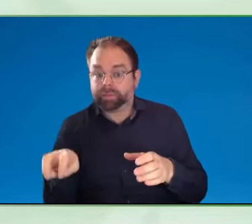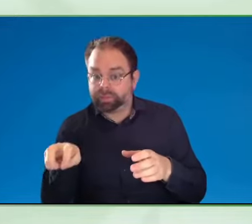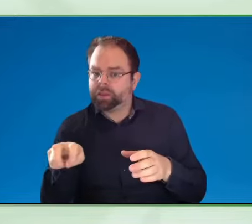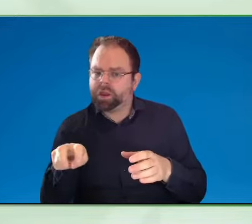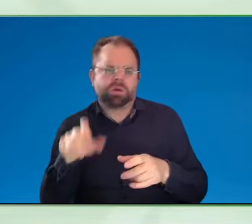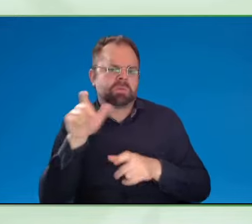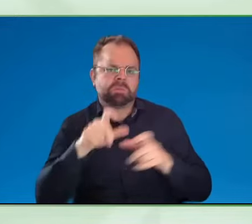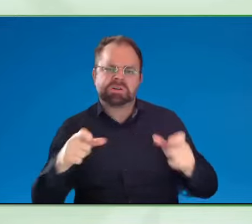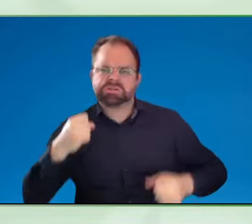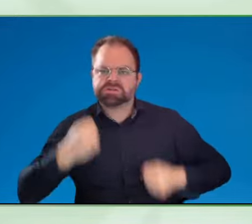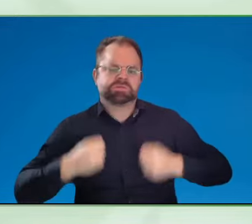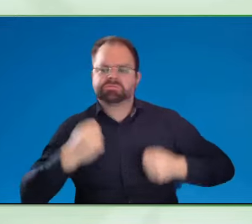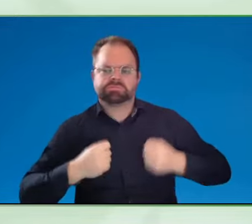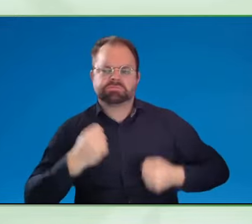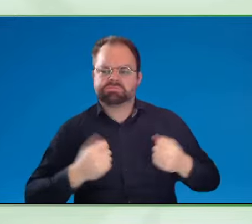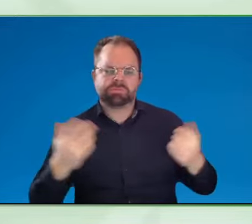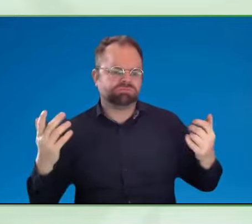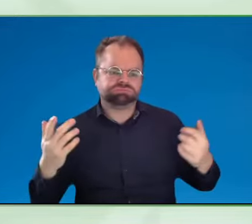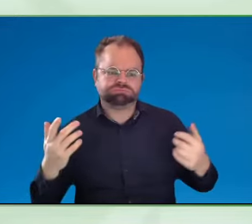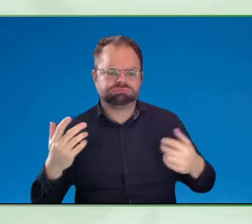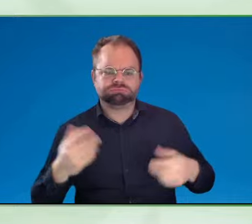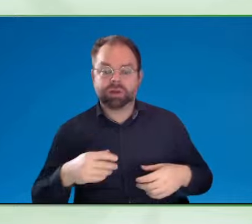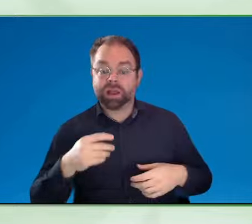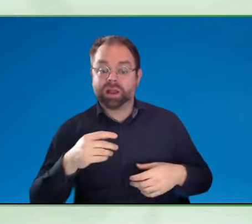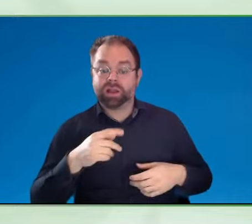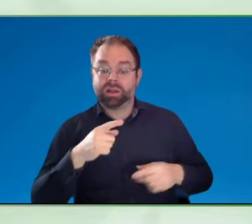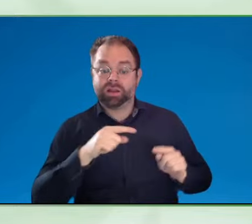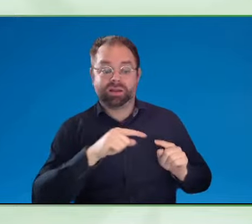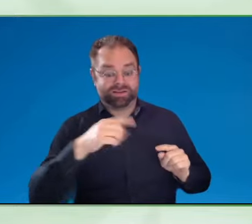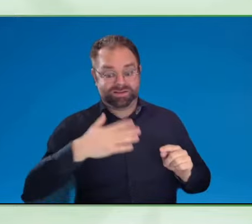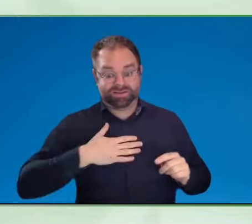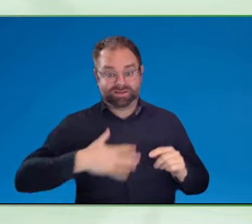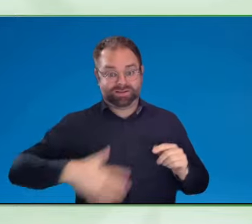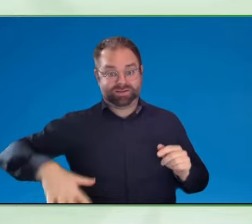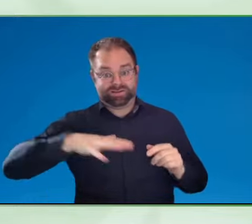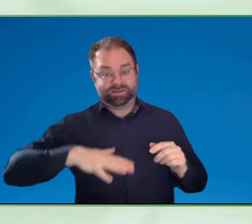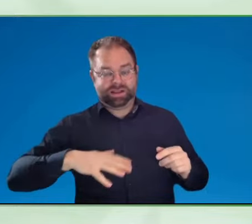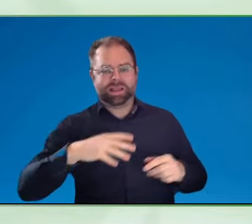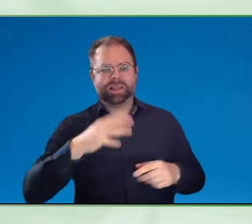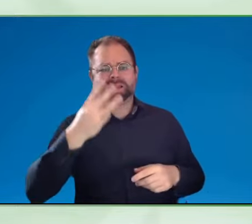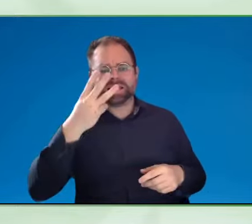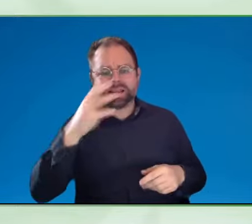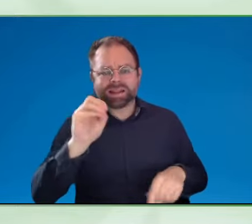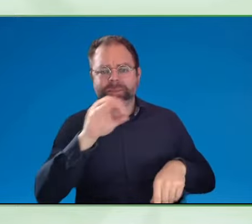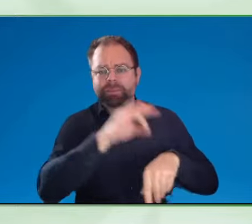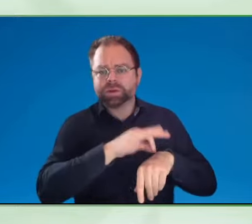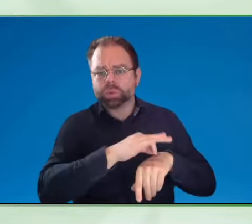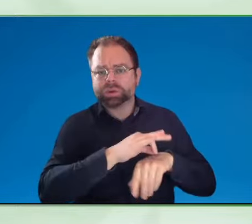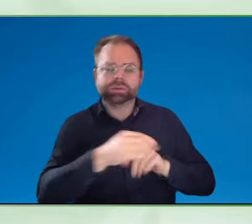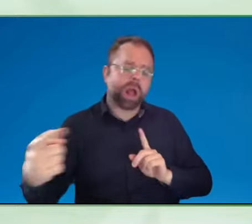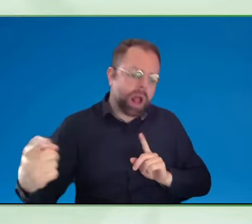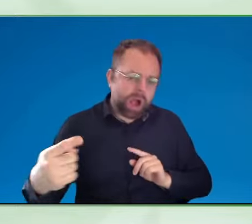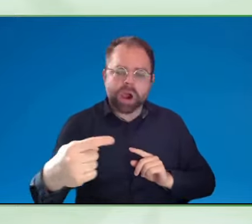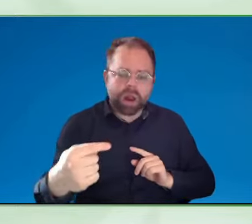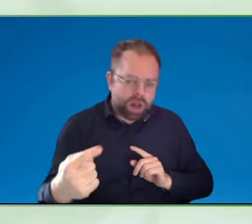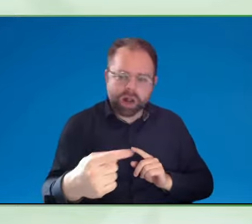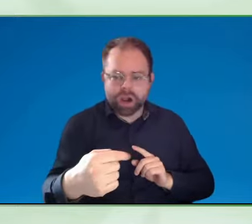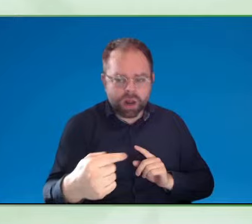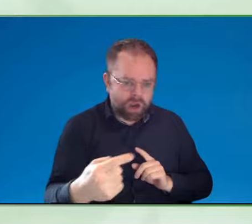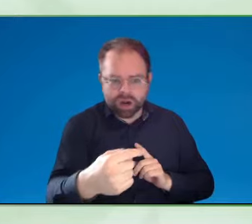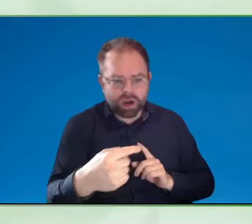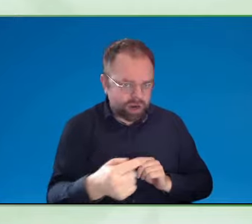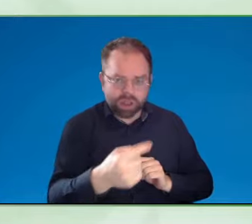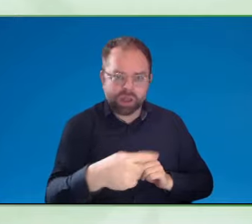People in good working shape.